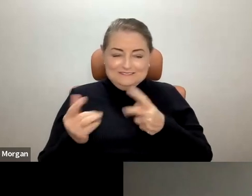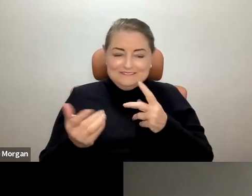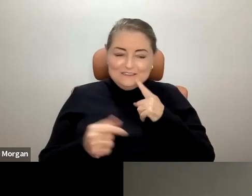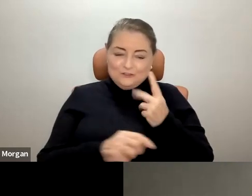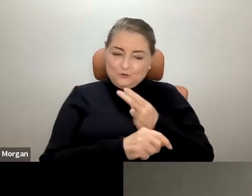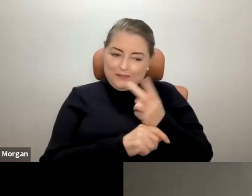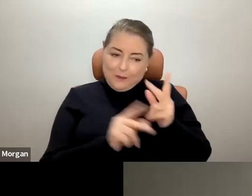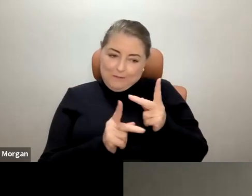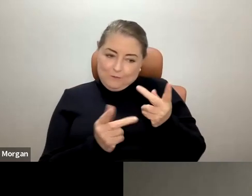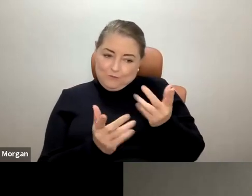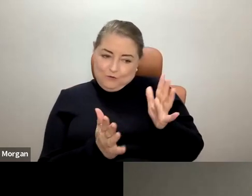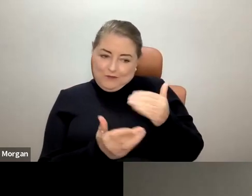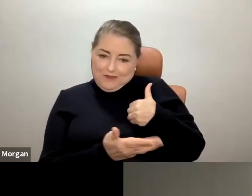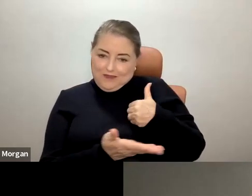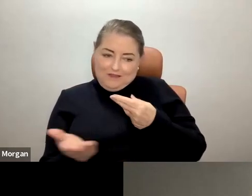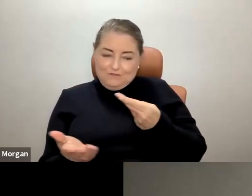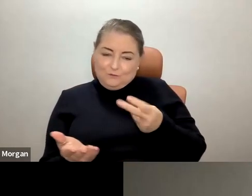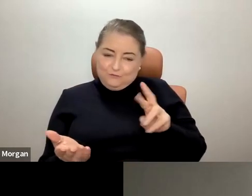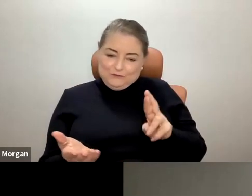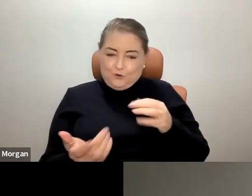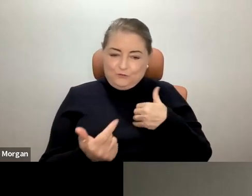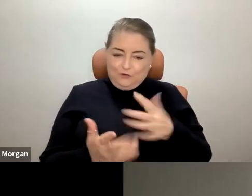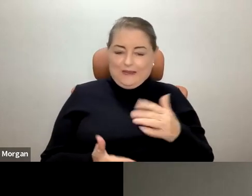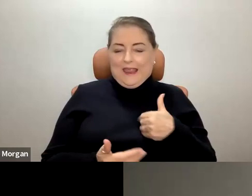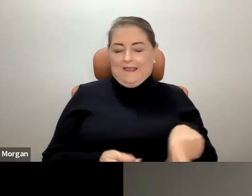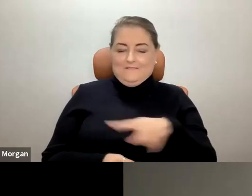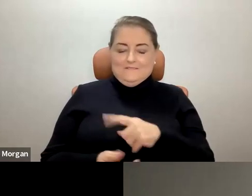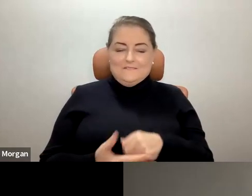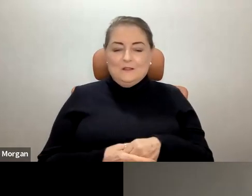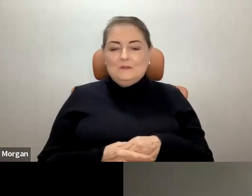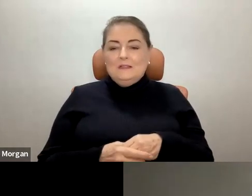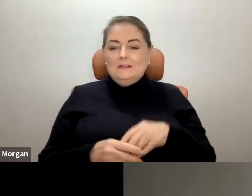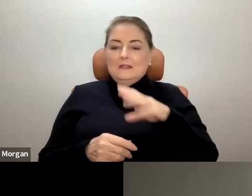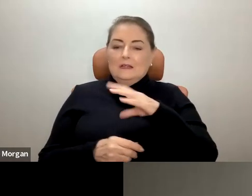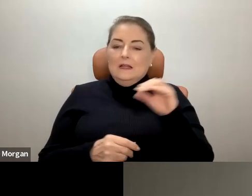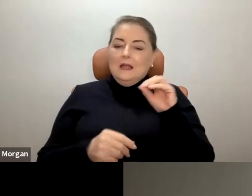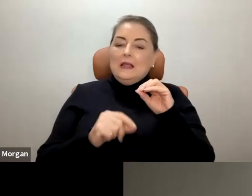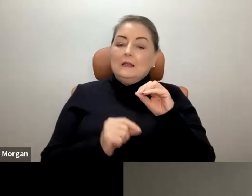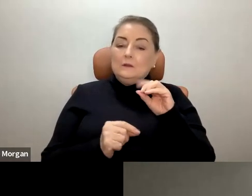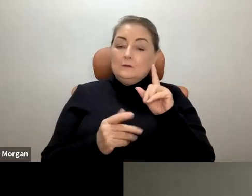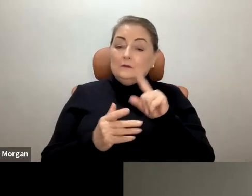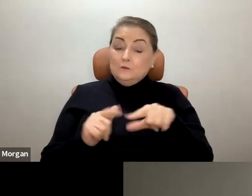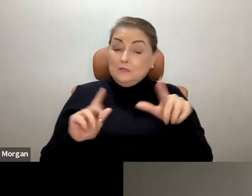the people the human resources that we already have. [Rebecca Mushtare] Yeah, and what we've what we've really cultivated as a field of